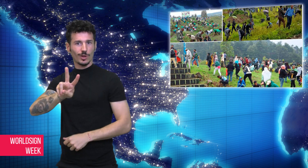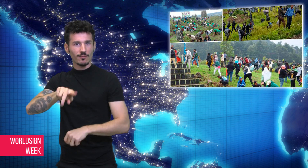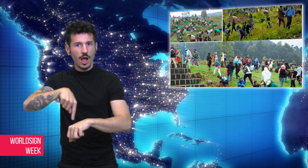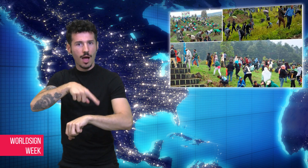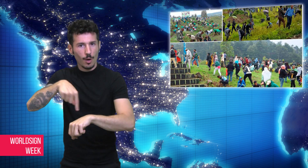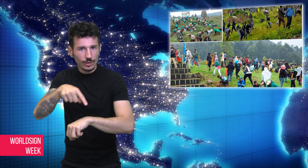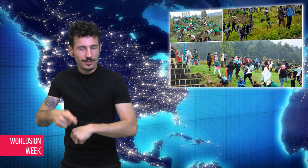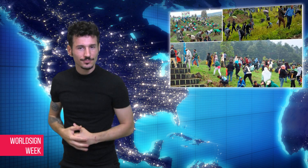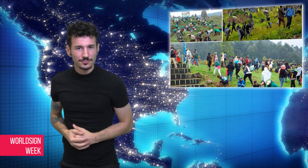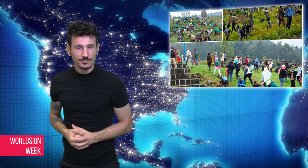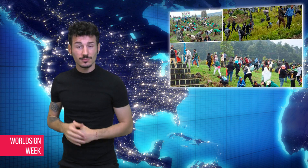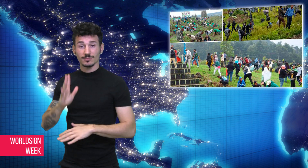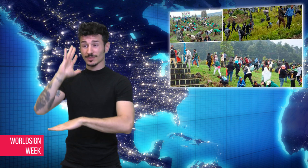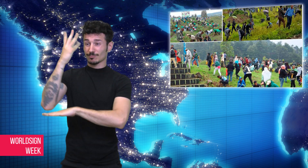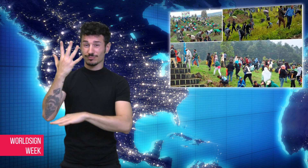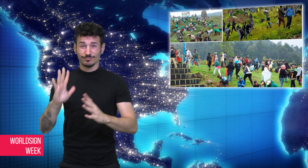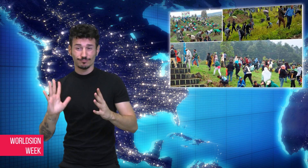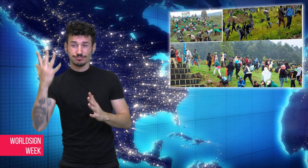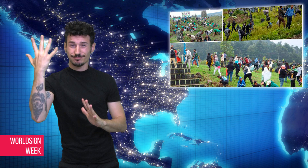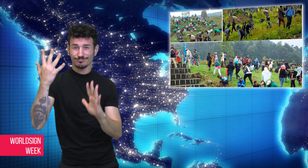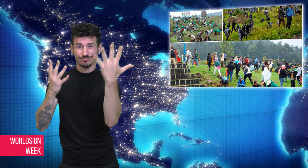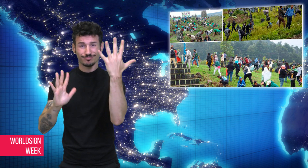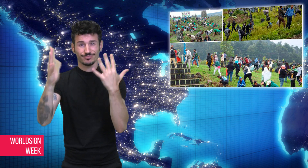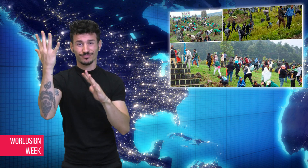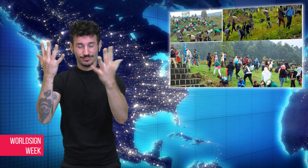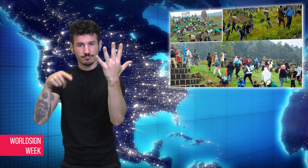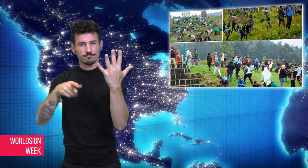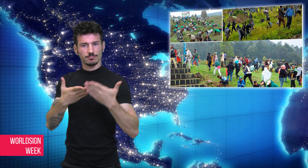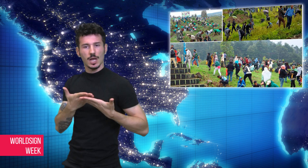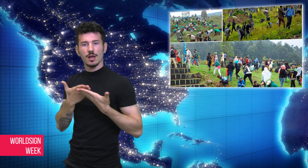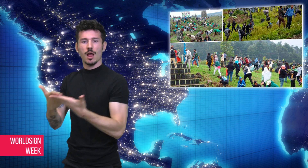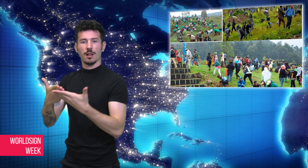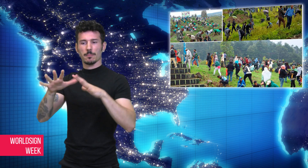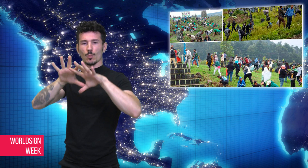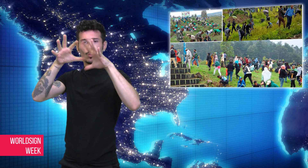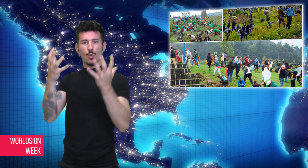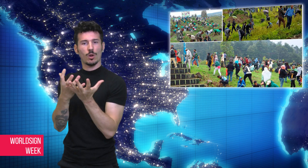Afforestation, which is an opposite to deforestation,